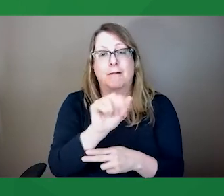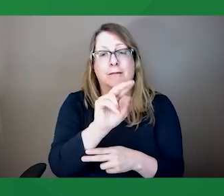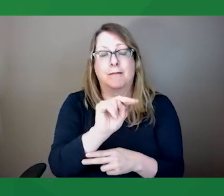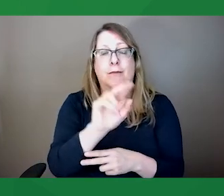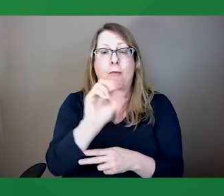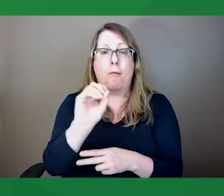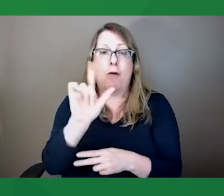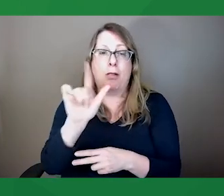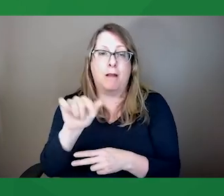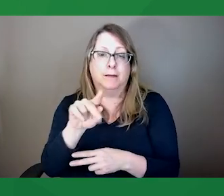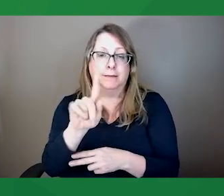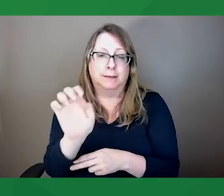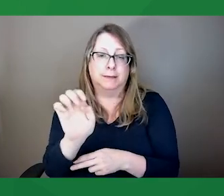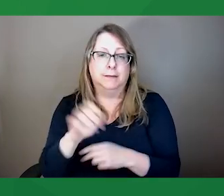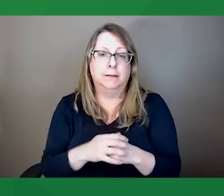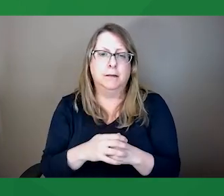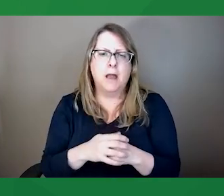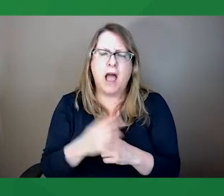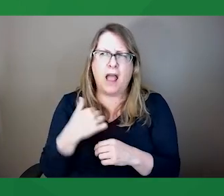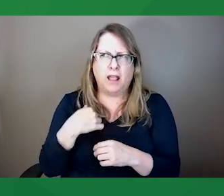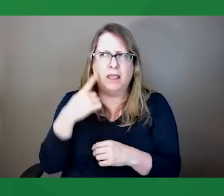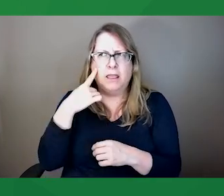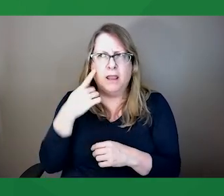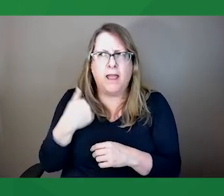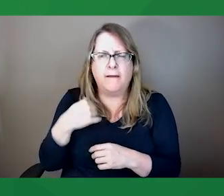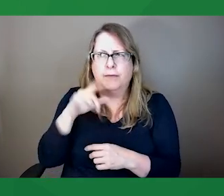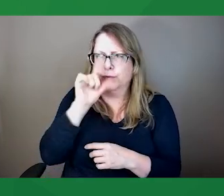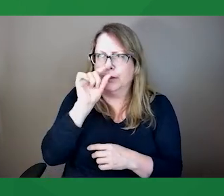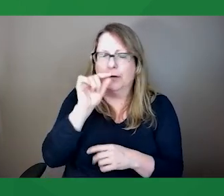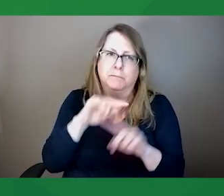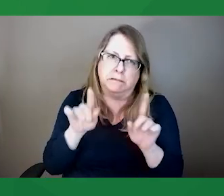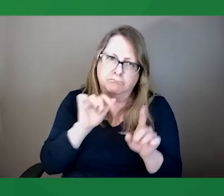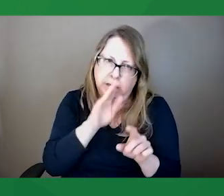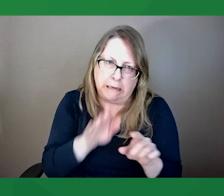I do think I have a linked a Twitter account is never used, so,